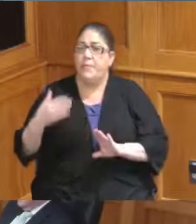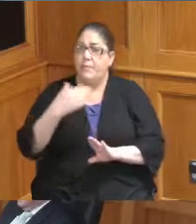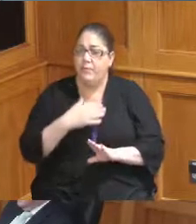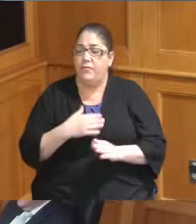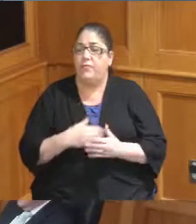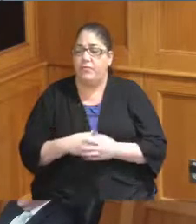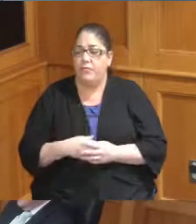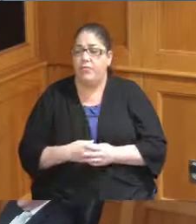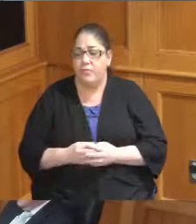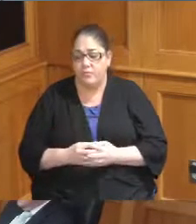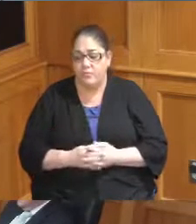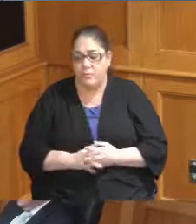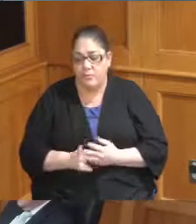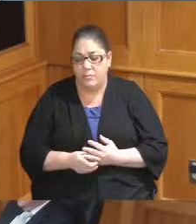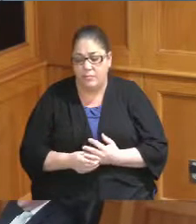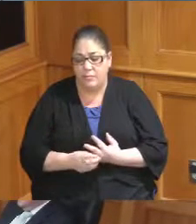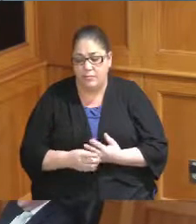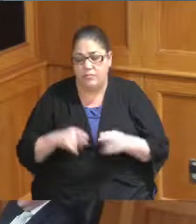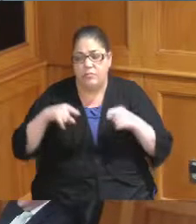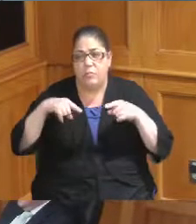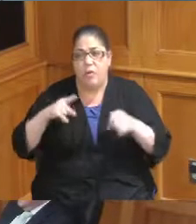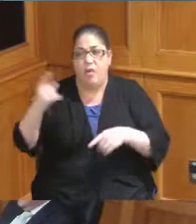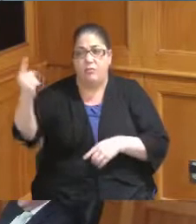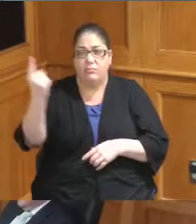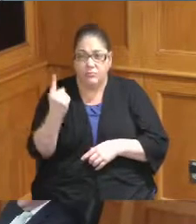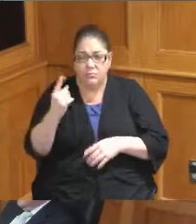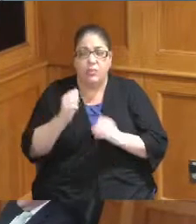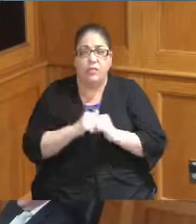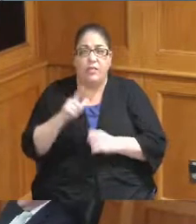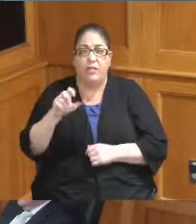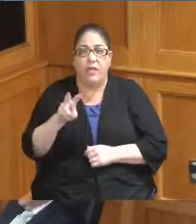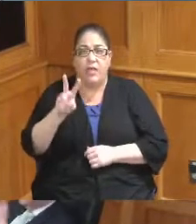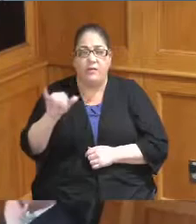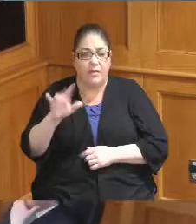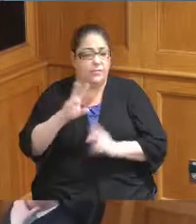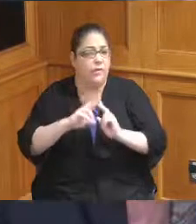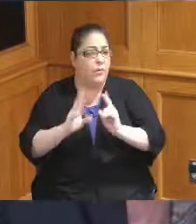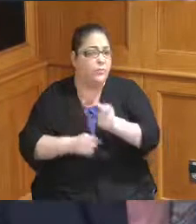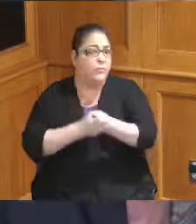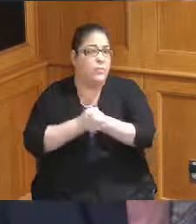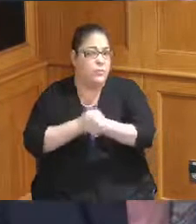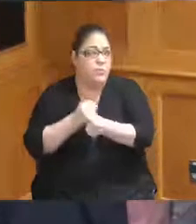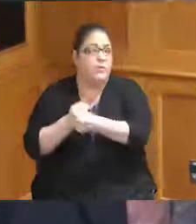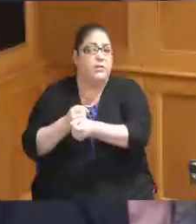in the middle of the levy conversation so I'm very supportive of both of these agencies the work that